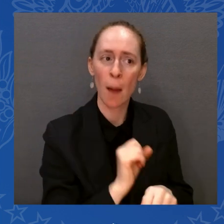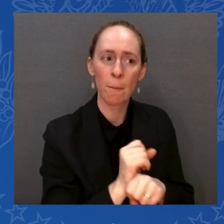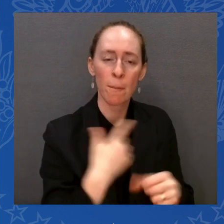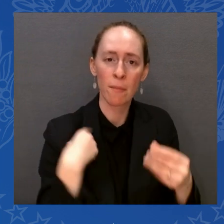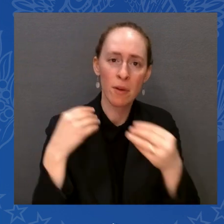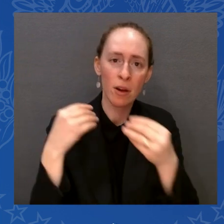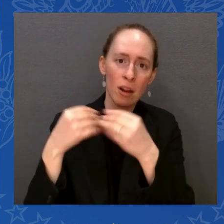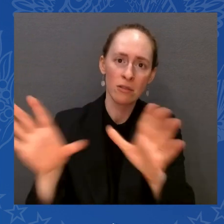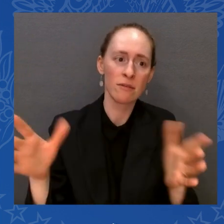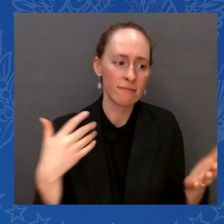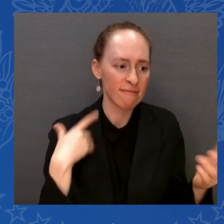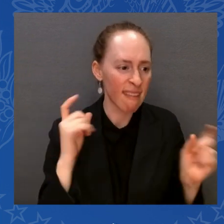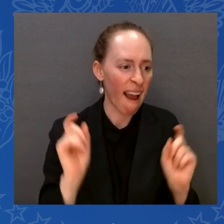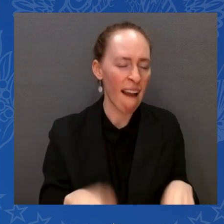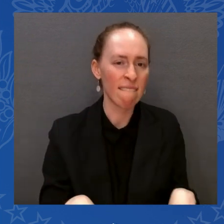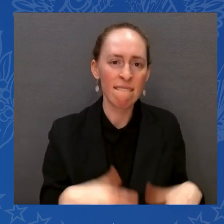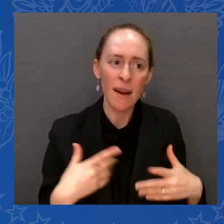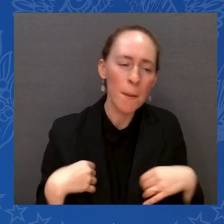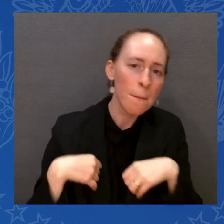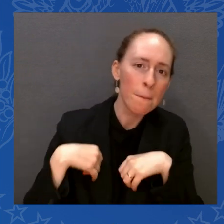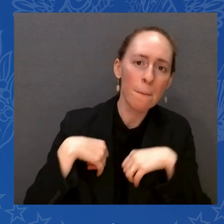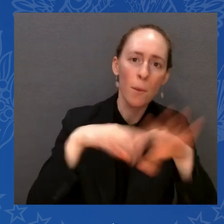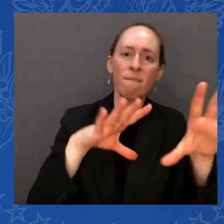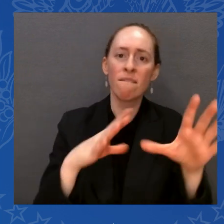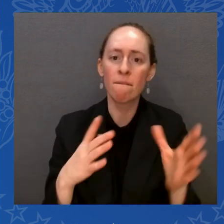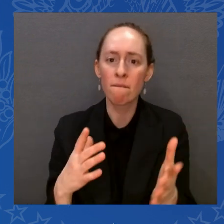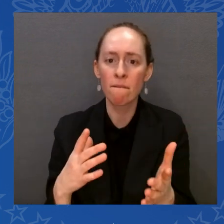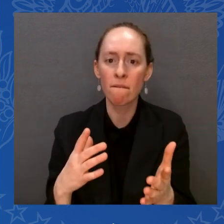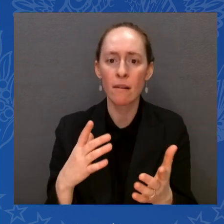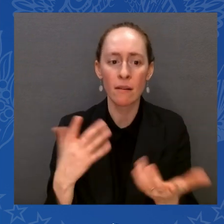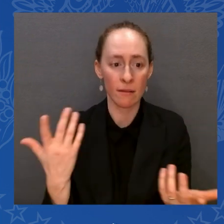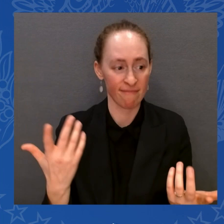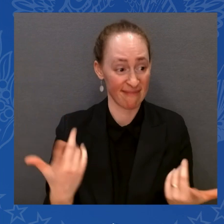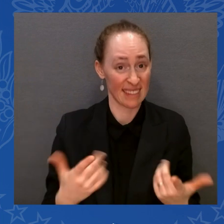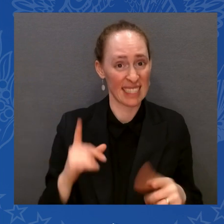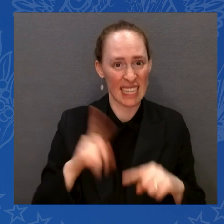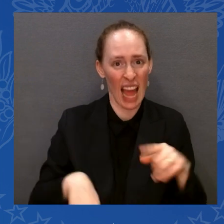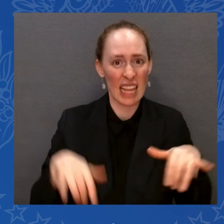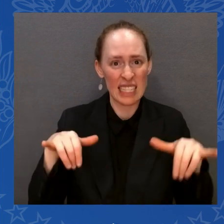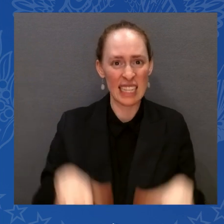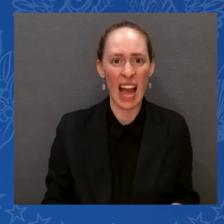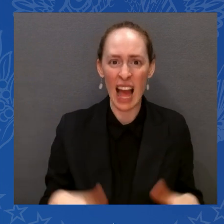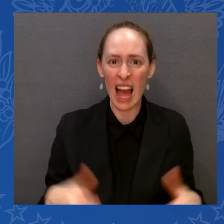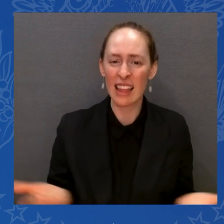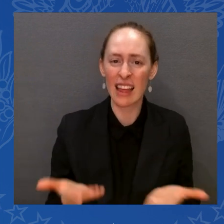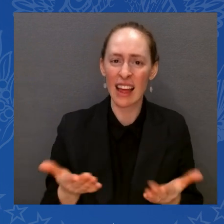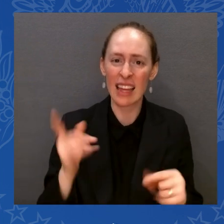I'm not sure where. We can't live here anymore. No job." Once-thriving cities and towns